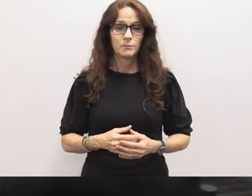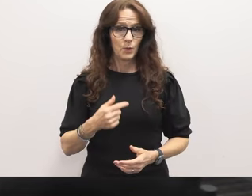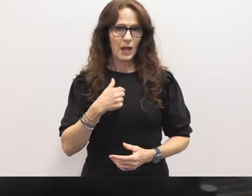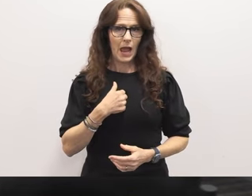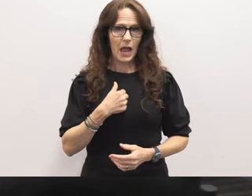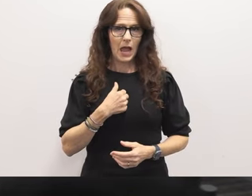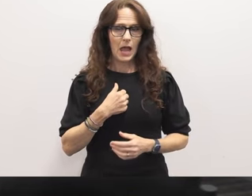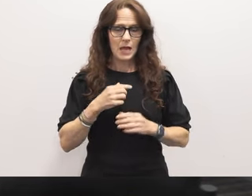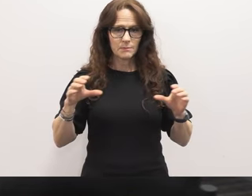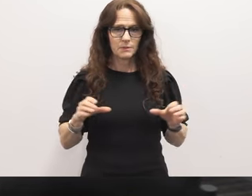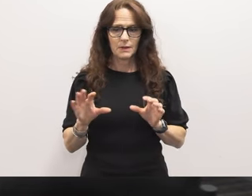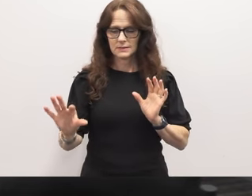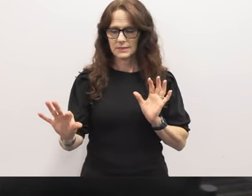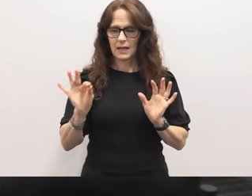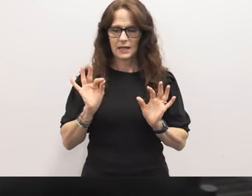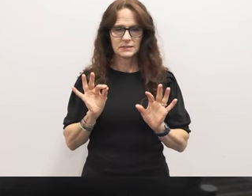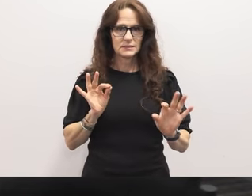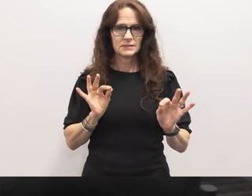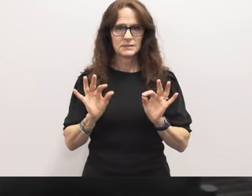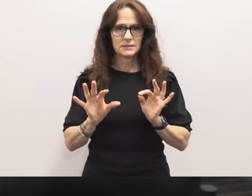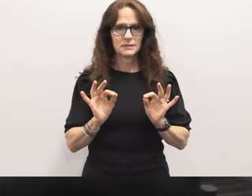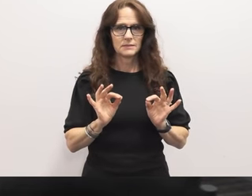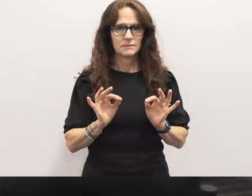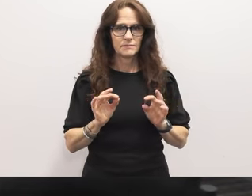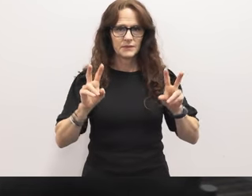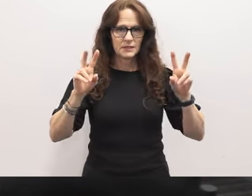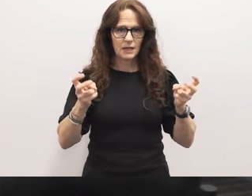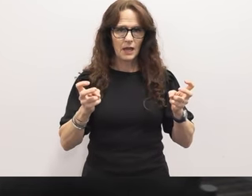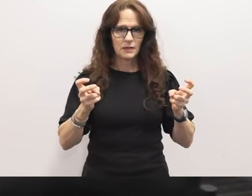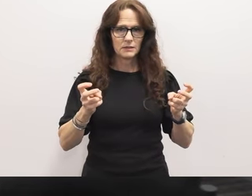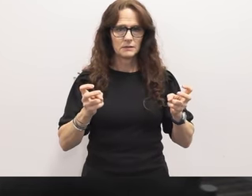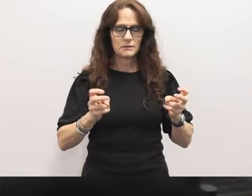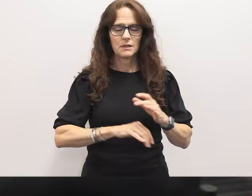by selecting titles, not out of a hat, but out of need